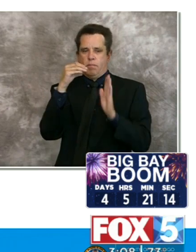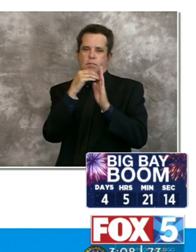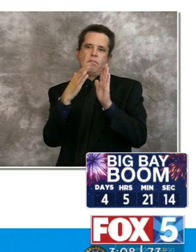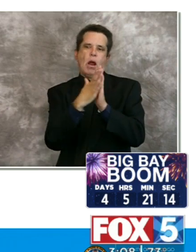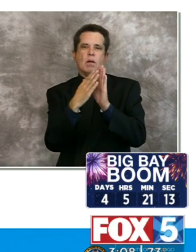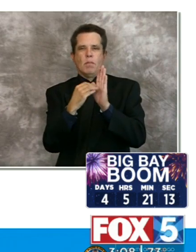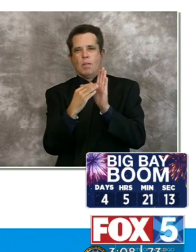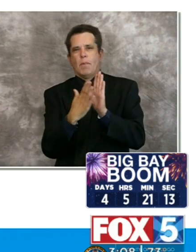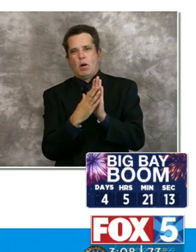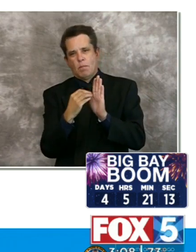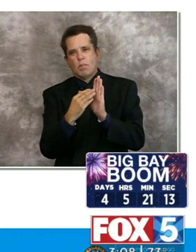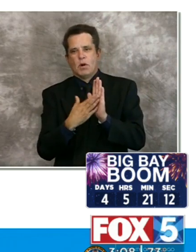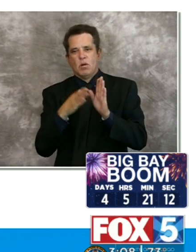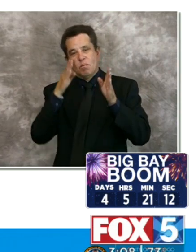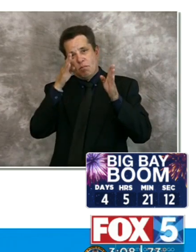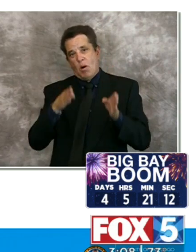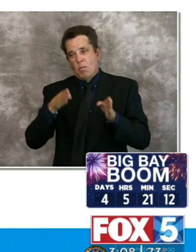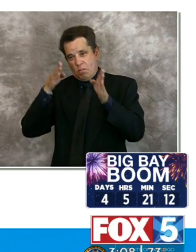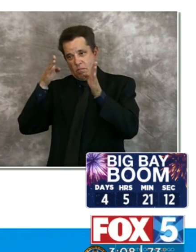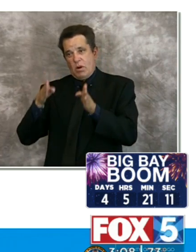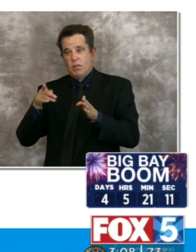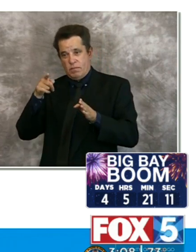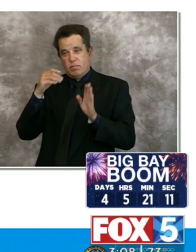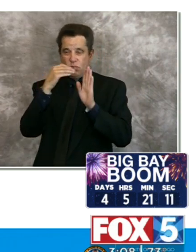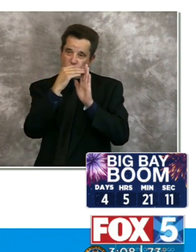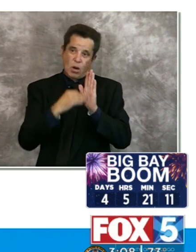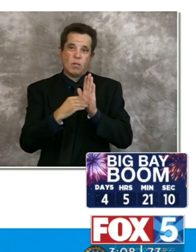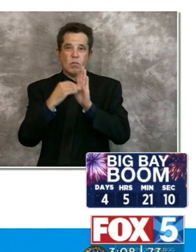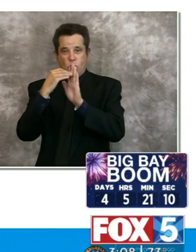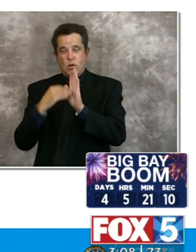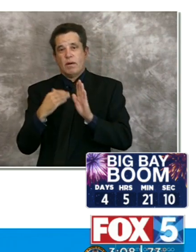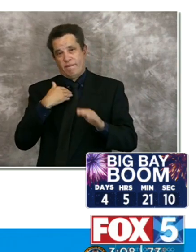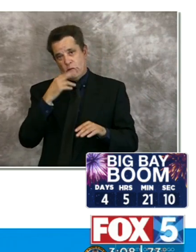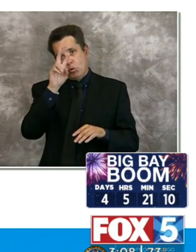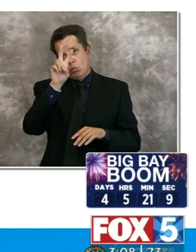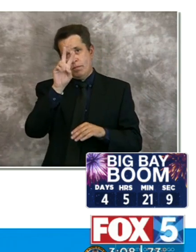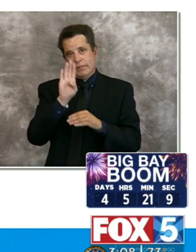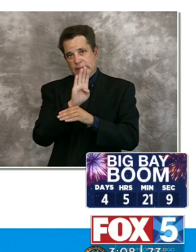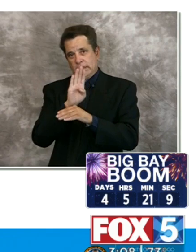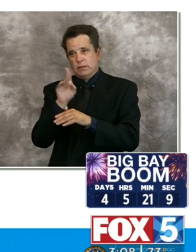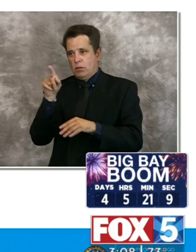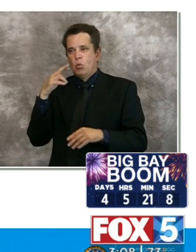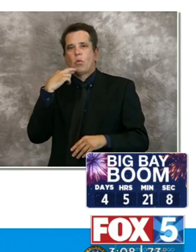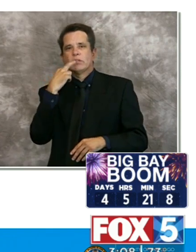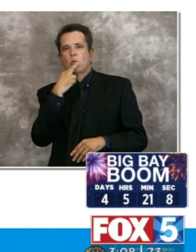OUTBREAK WAS ACTUALLY CONFIRMED. AND YOU'LL SEE AS A